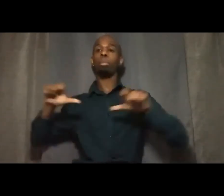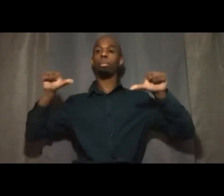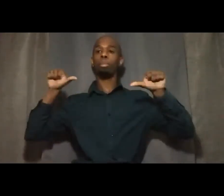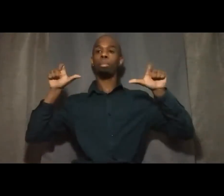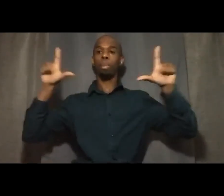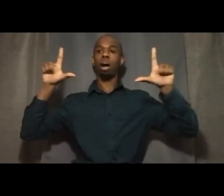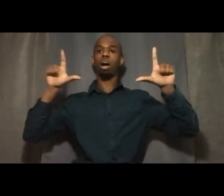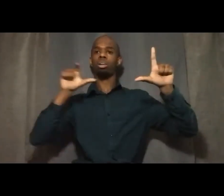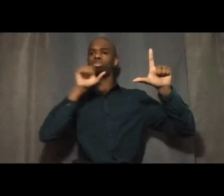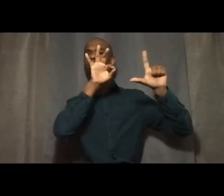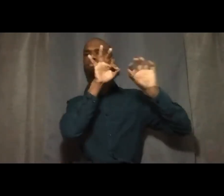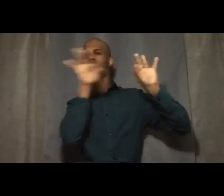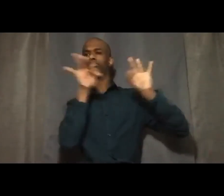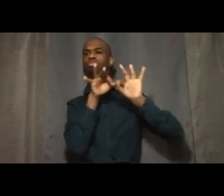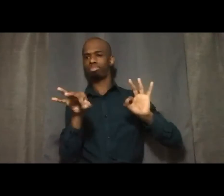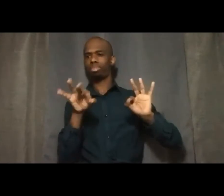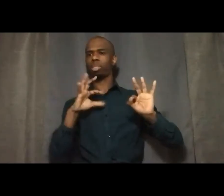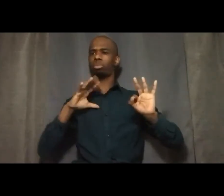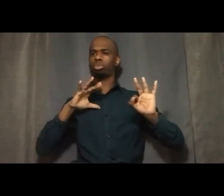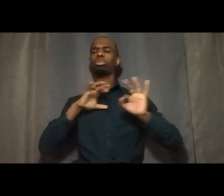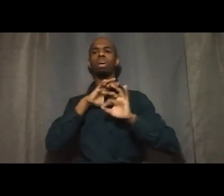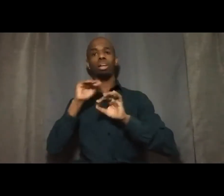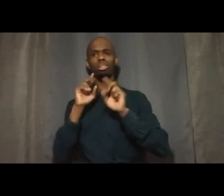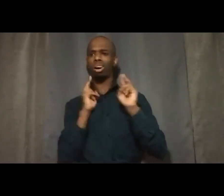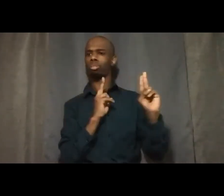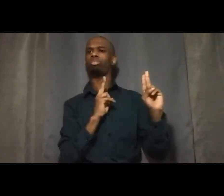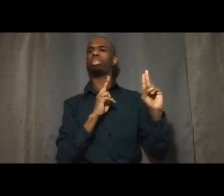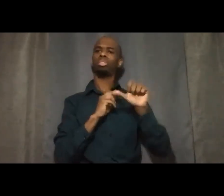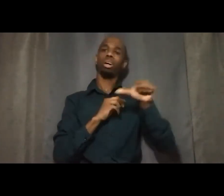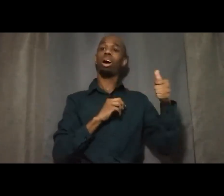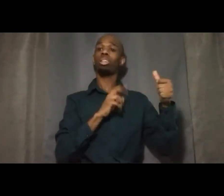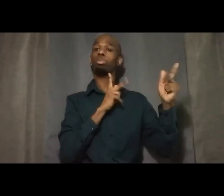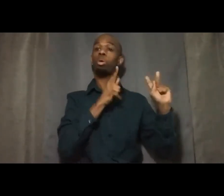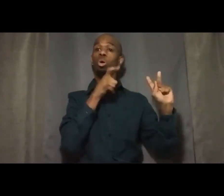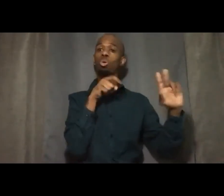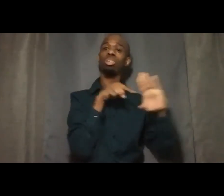but Daunte Wright, Breonna Taylor, and many many others who were killed by police violence.